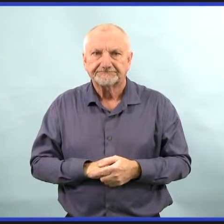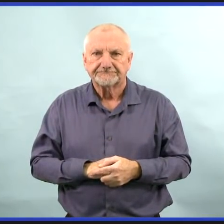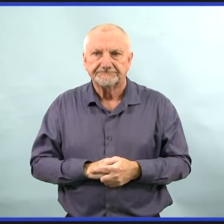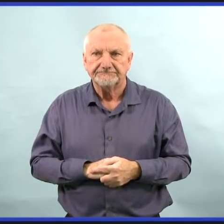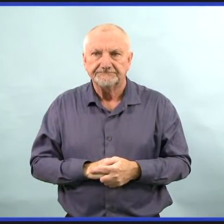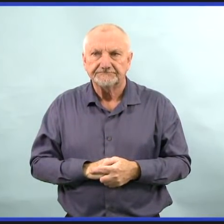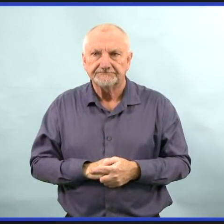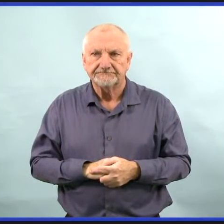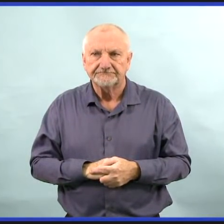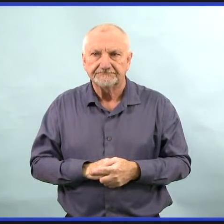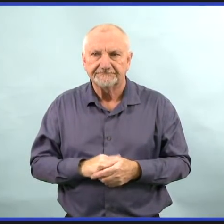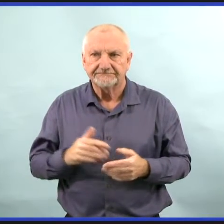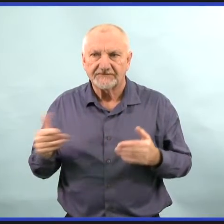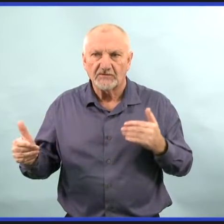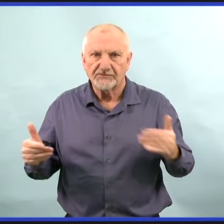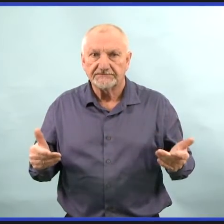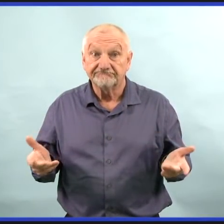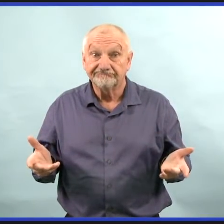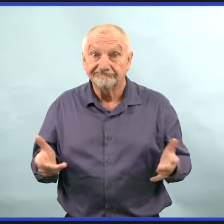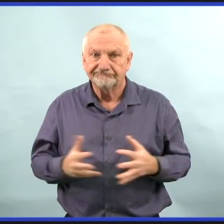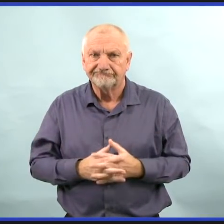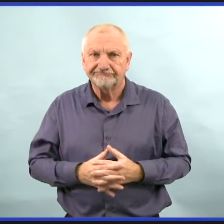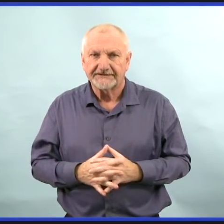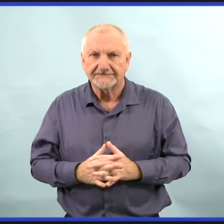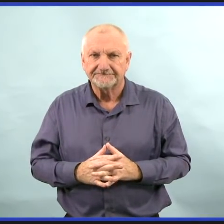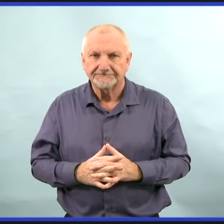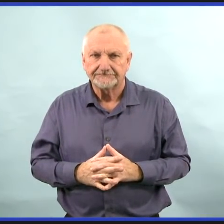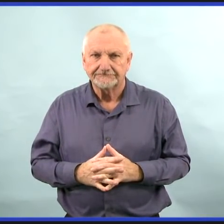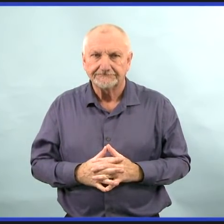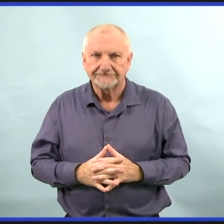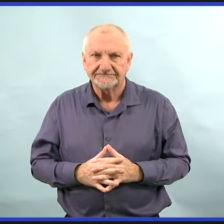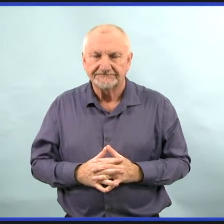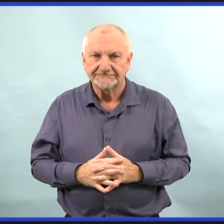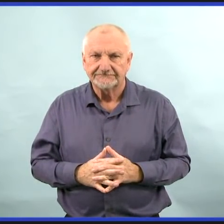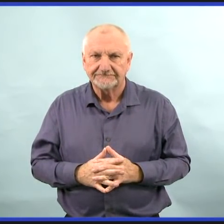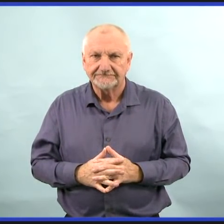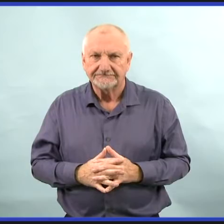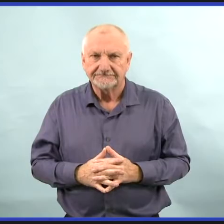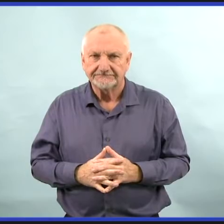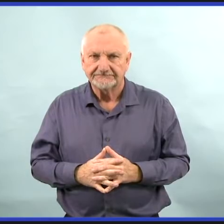okay i just wanted to follow up on that sorry i'll just quickly do this um are there any schools or